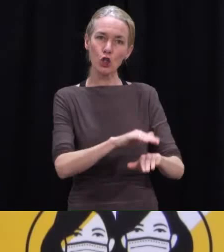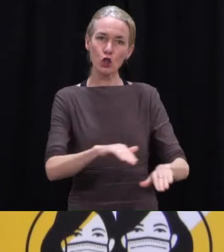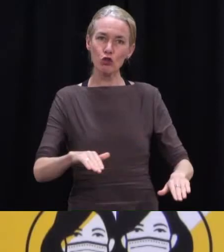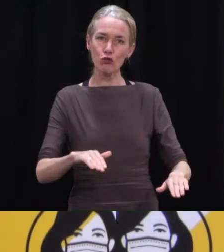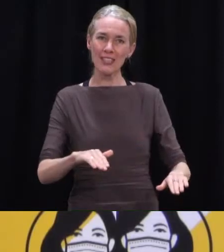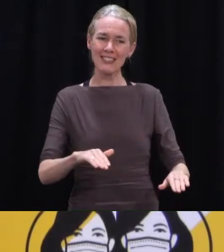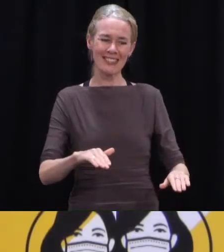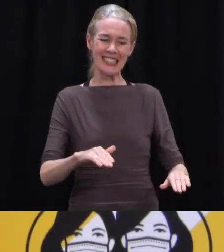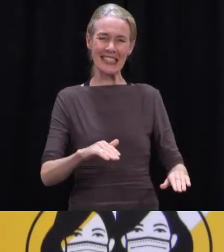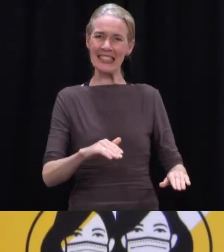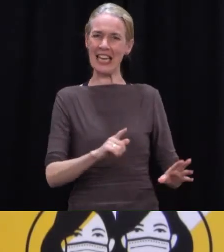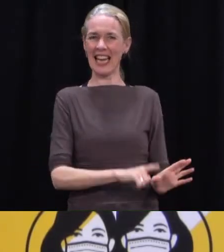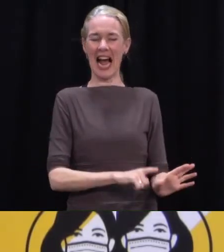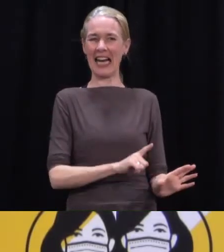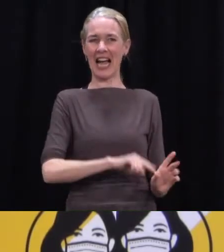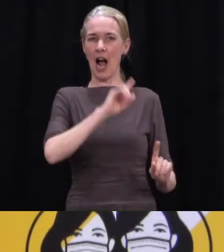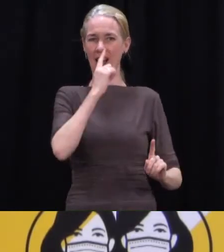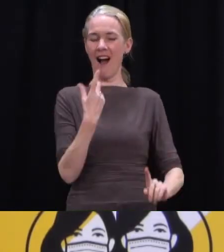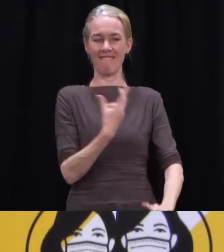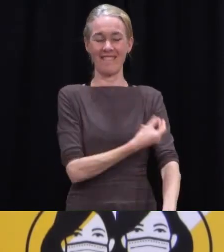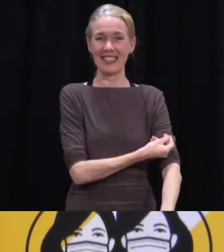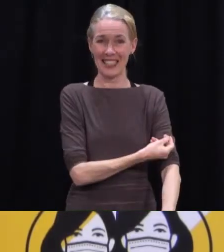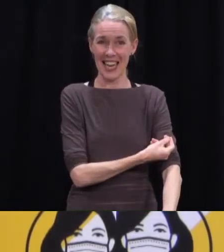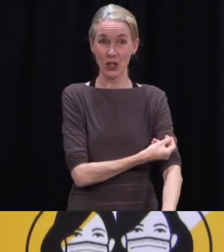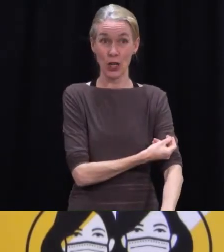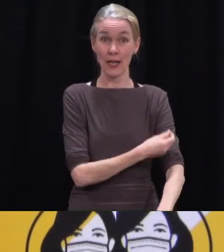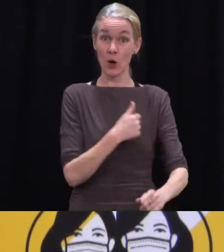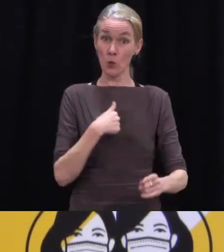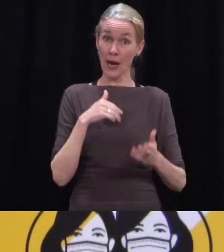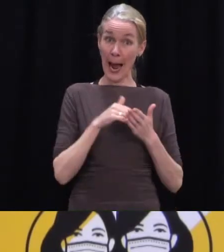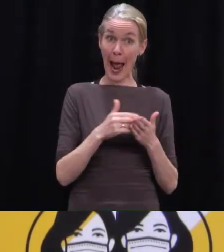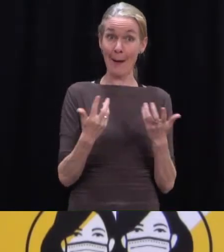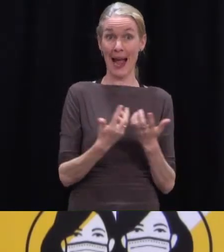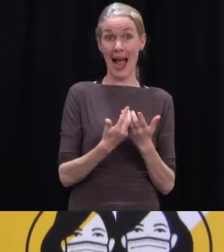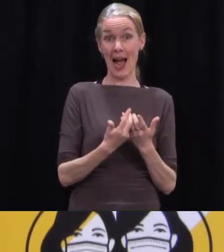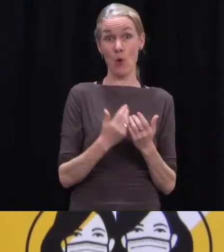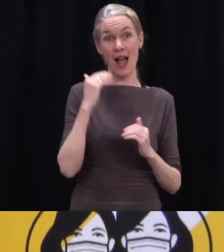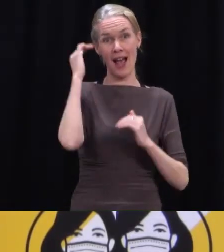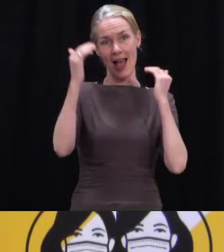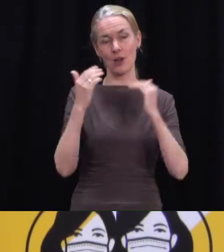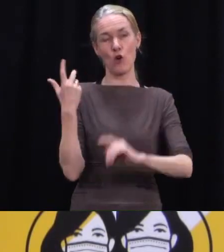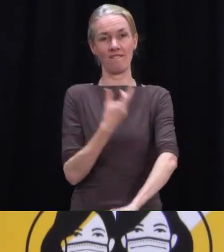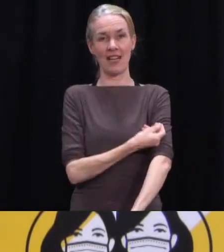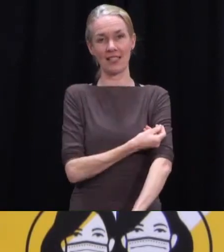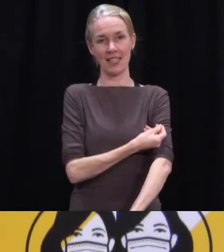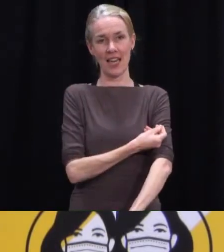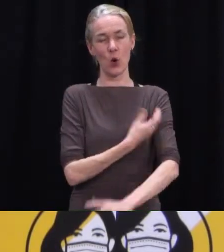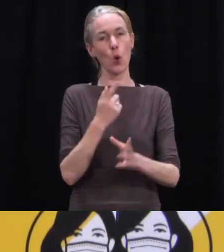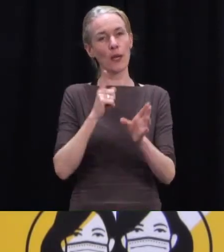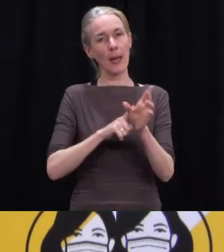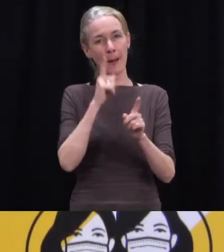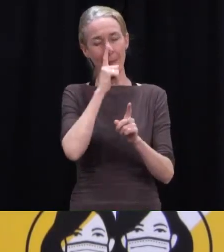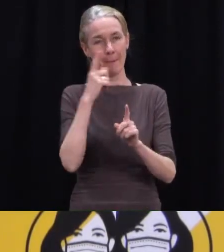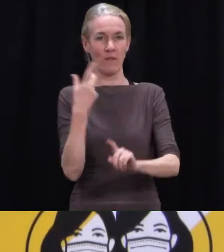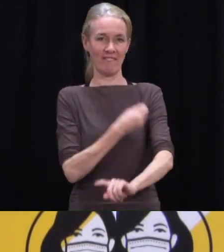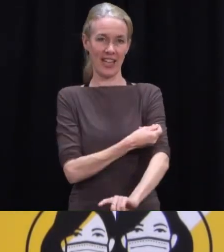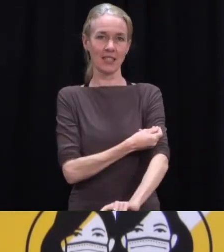our community, you know, our children, who aren't able to be vaccinated. The best thing we can do to look after their